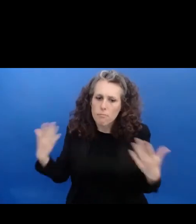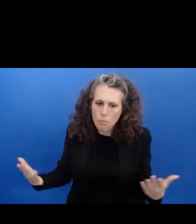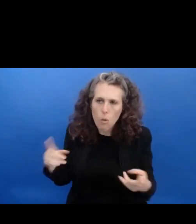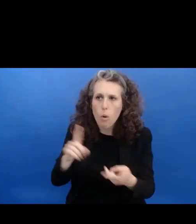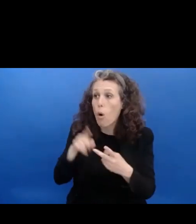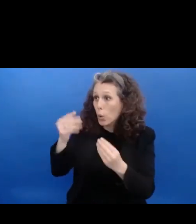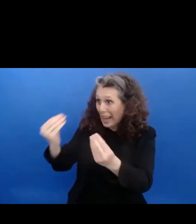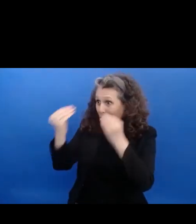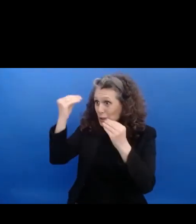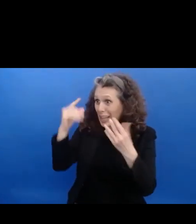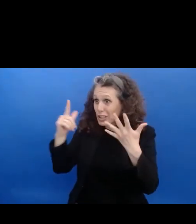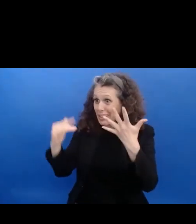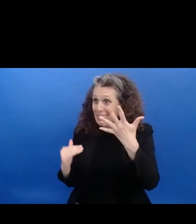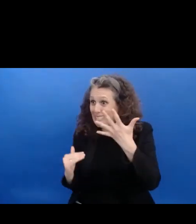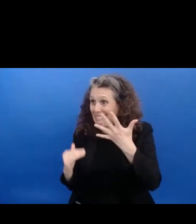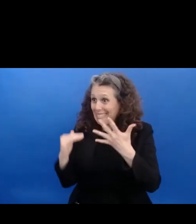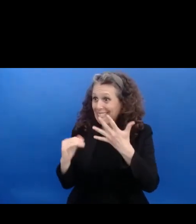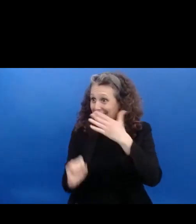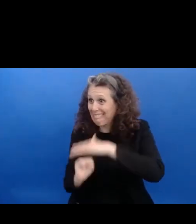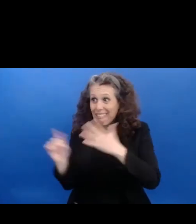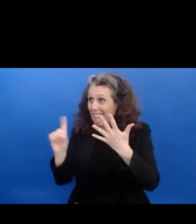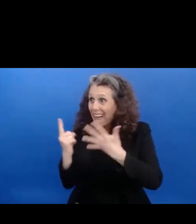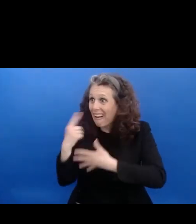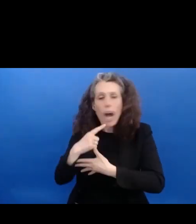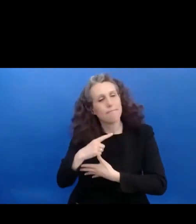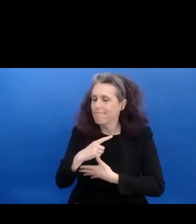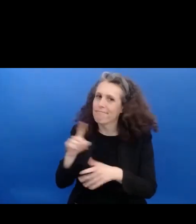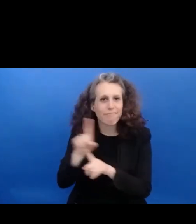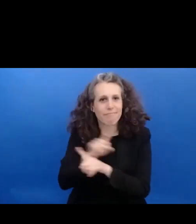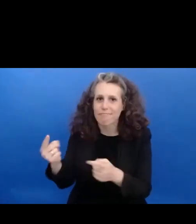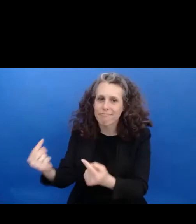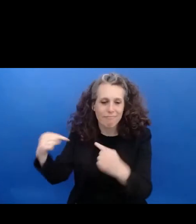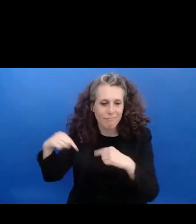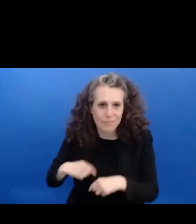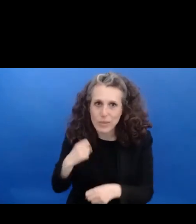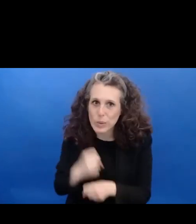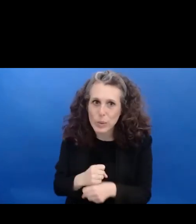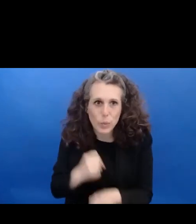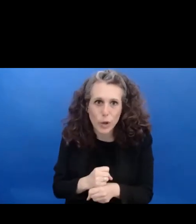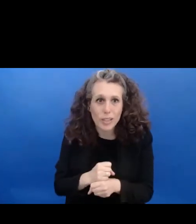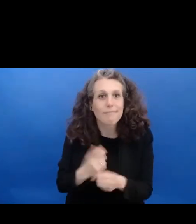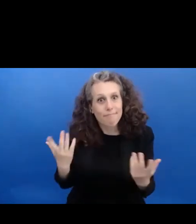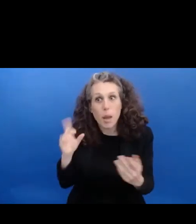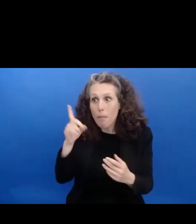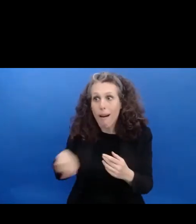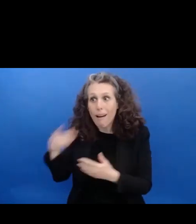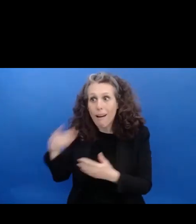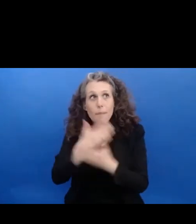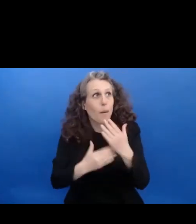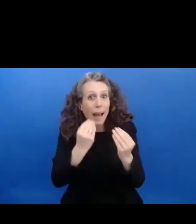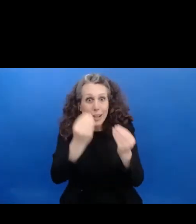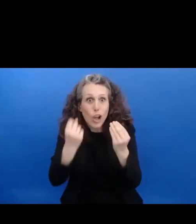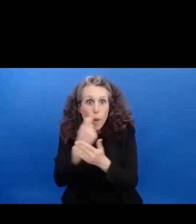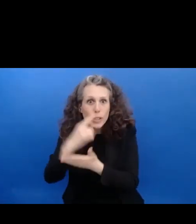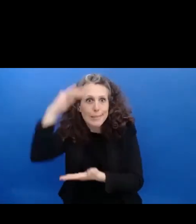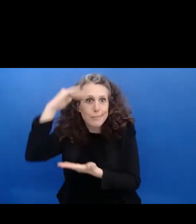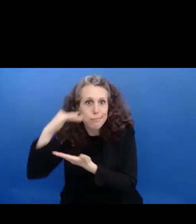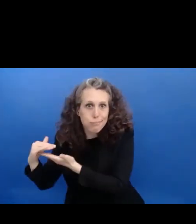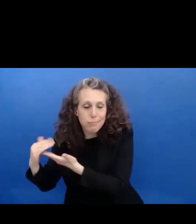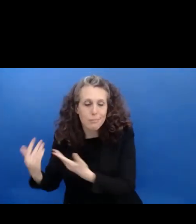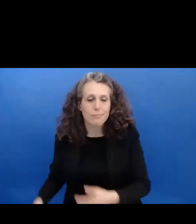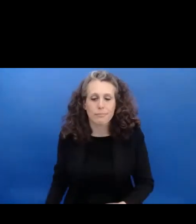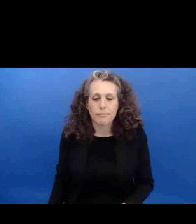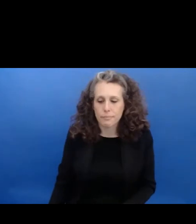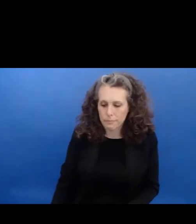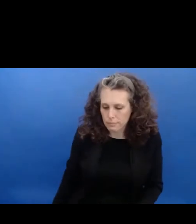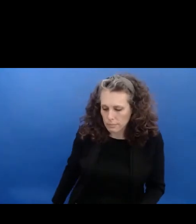which causes de facto explosion of persons with disabilities a 2016 study shows that in kenya